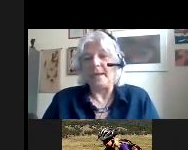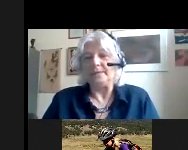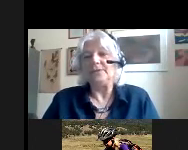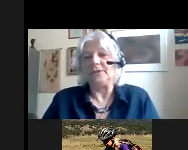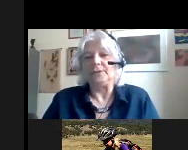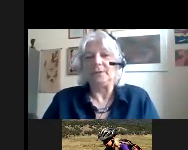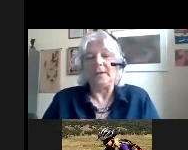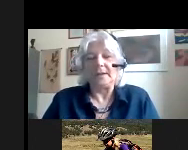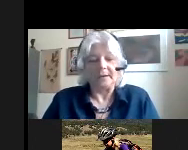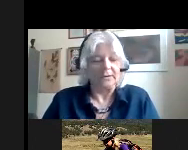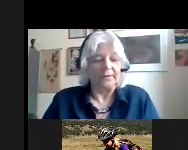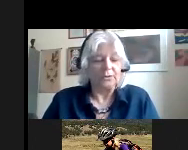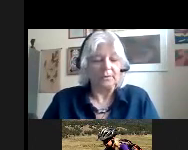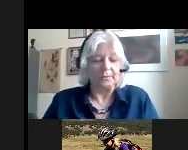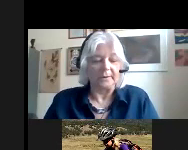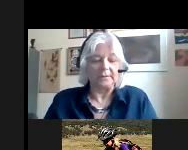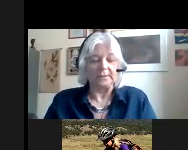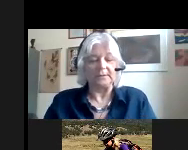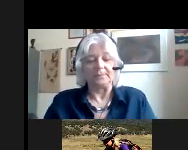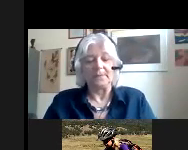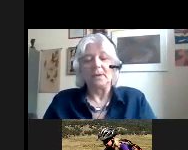magnitude that an individual experiences.